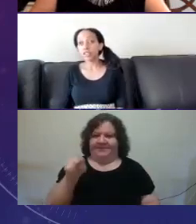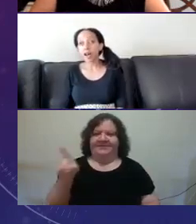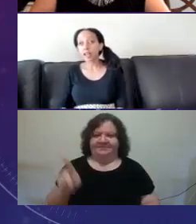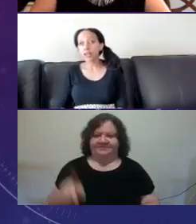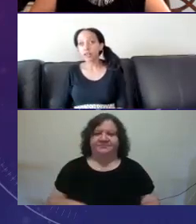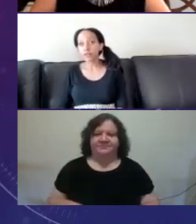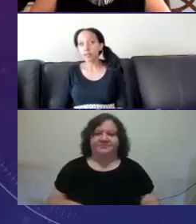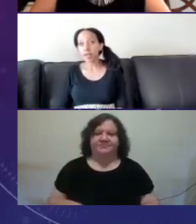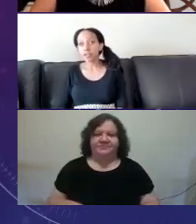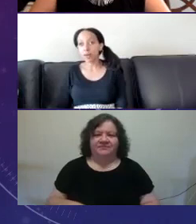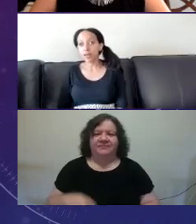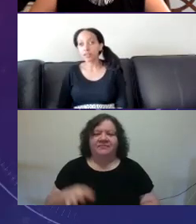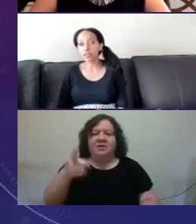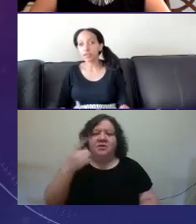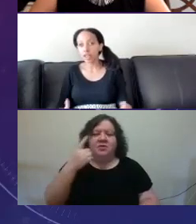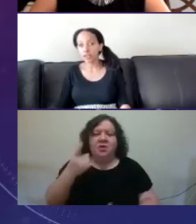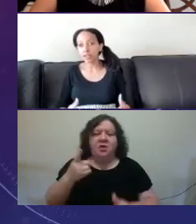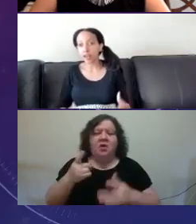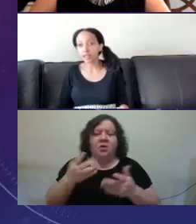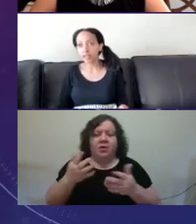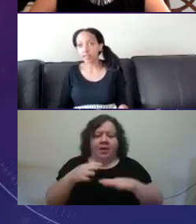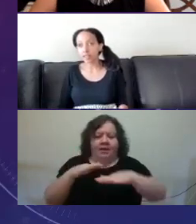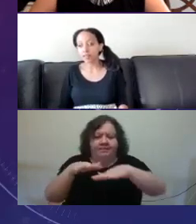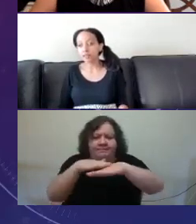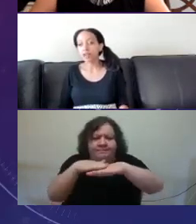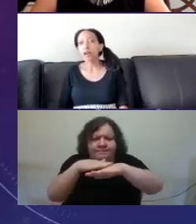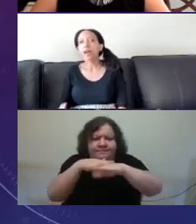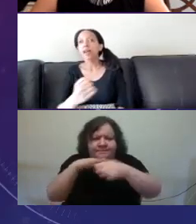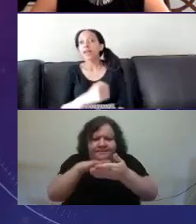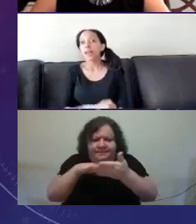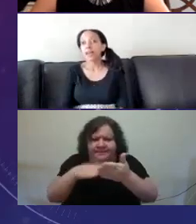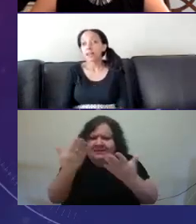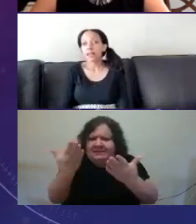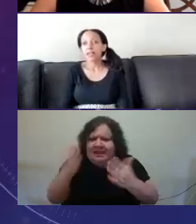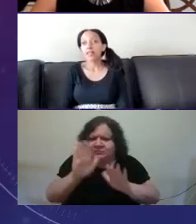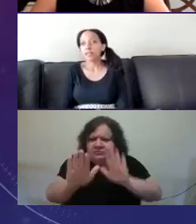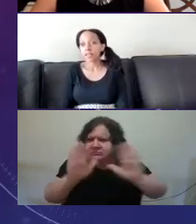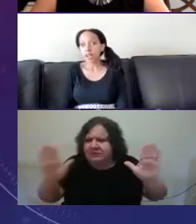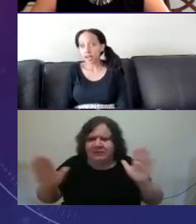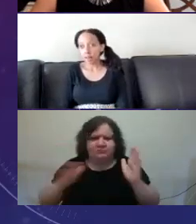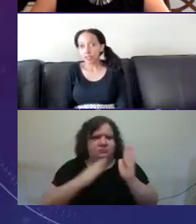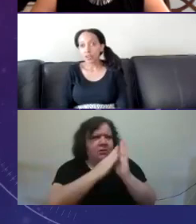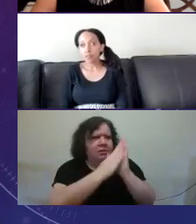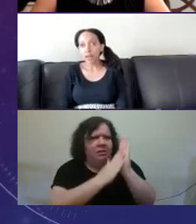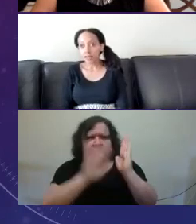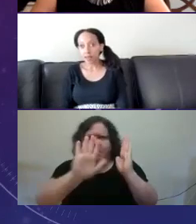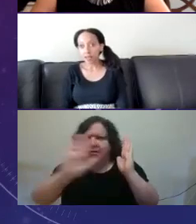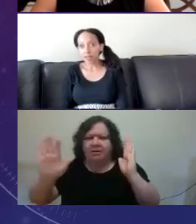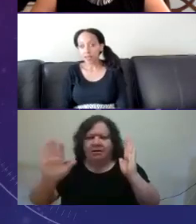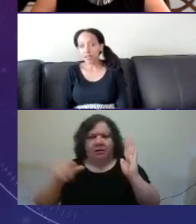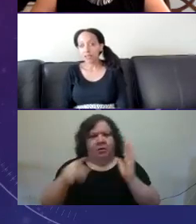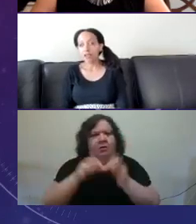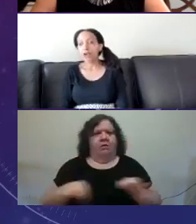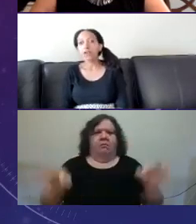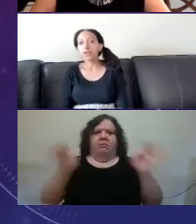learn information faster tactile access in this time during the pandemic you can